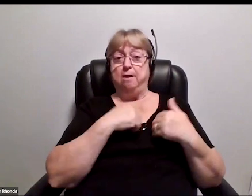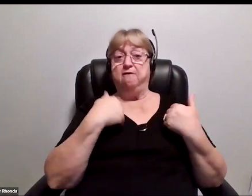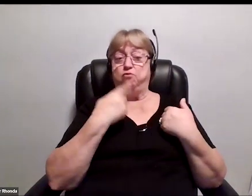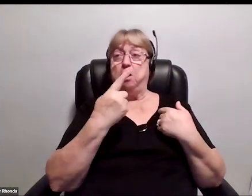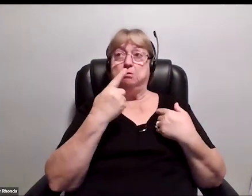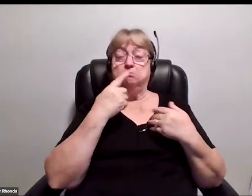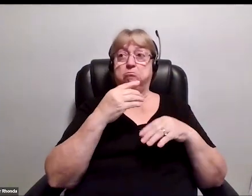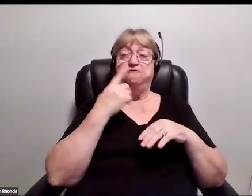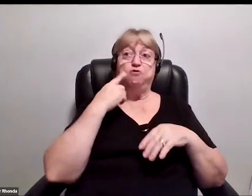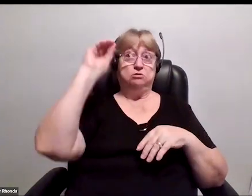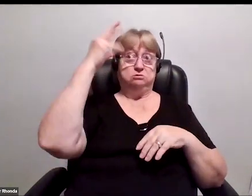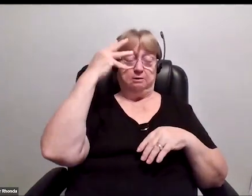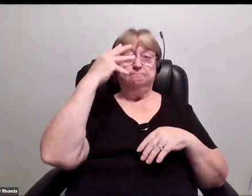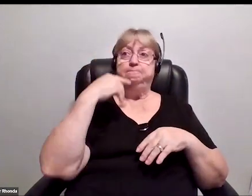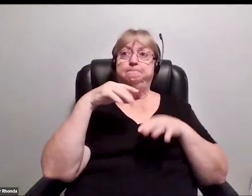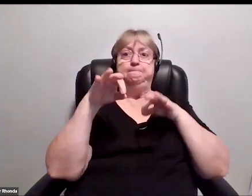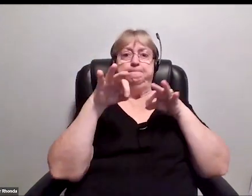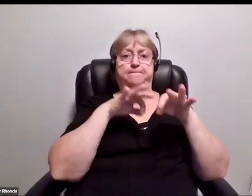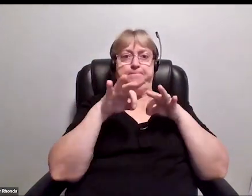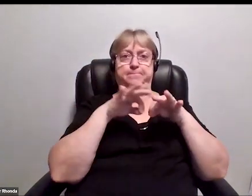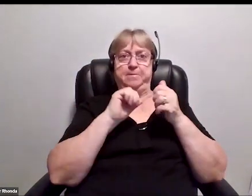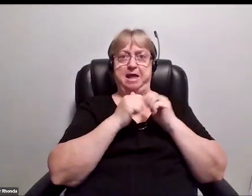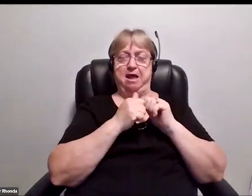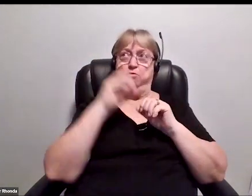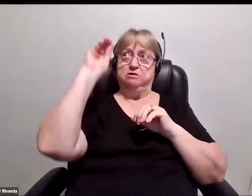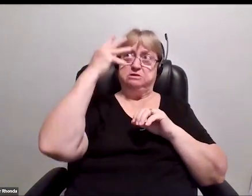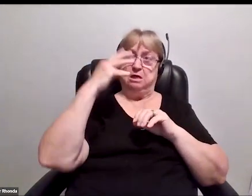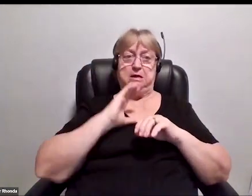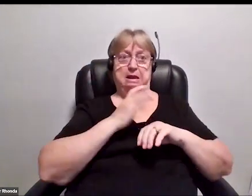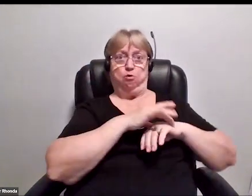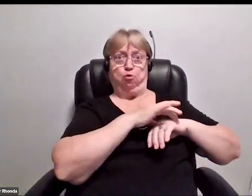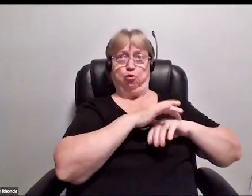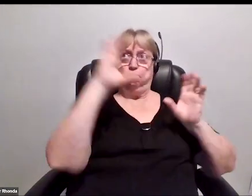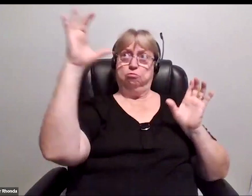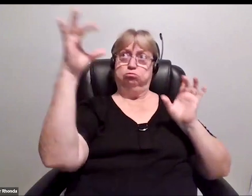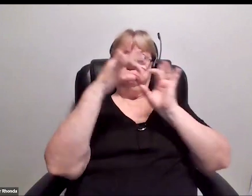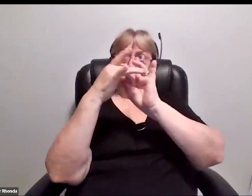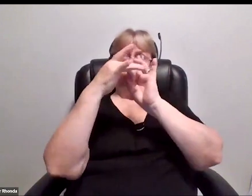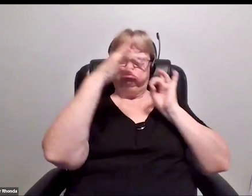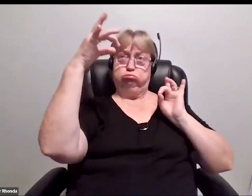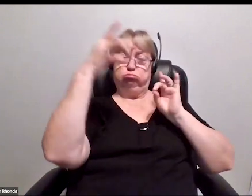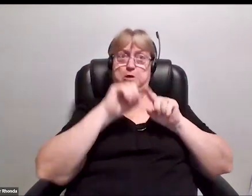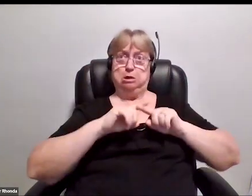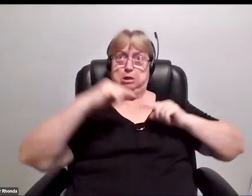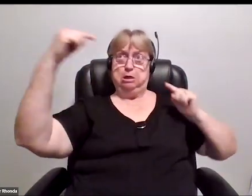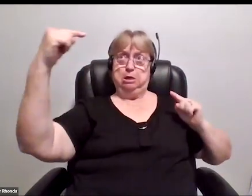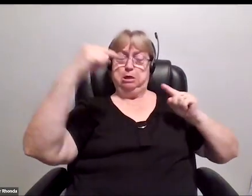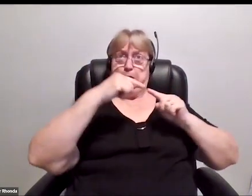to explain the relationship between the sun and our planet. Now, directing our attention to the bottom left corner,